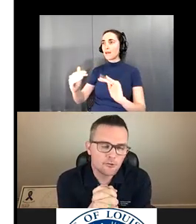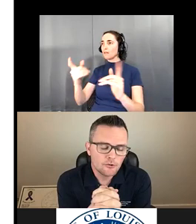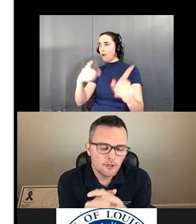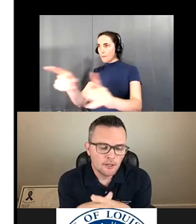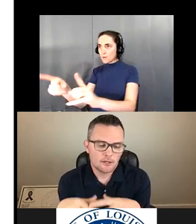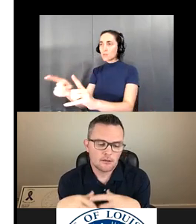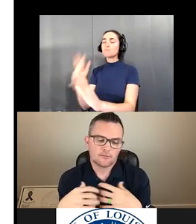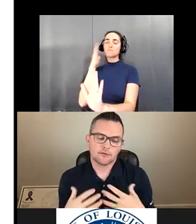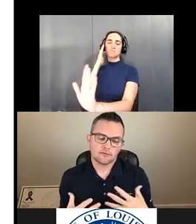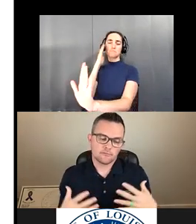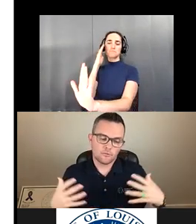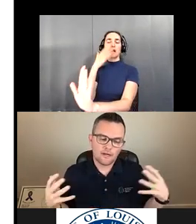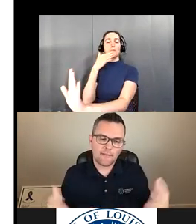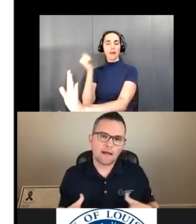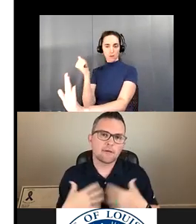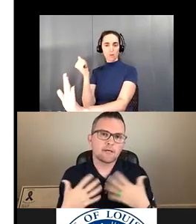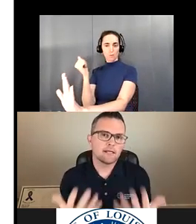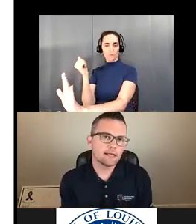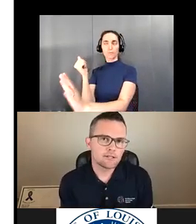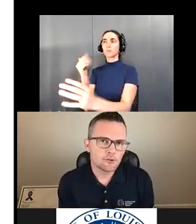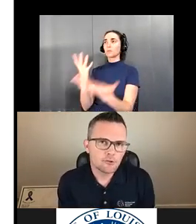individual. 15:39:21 The what I might be getting into